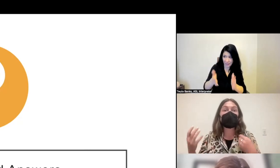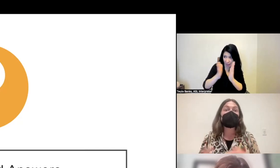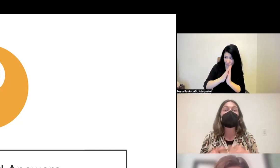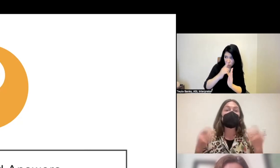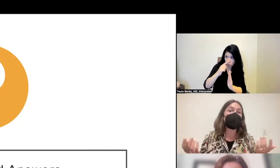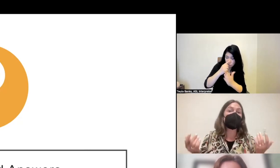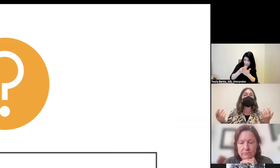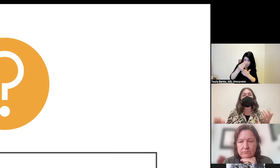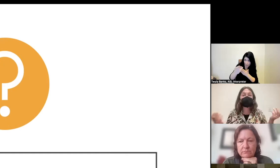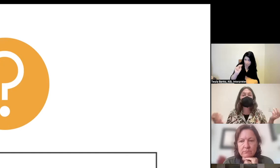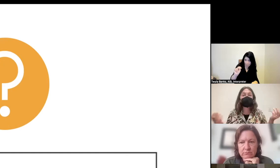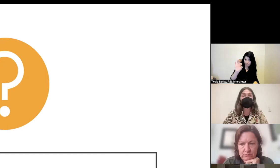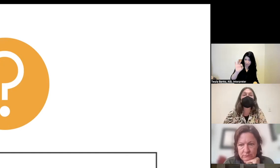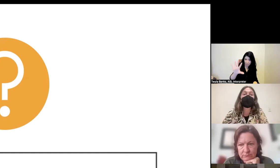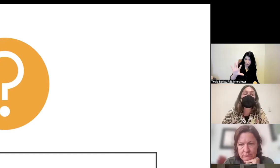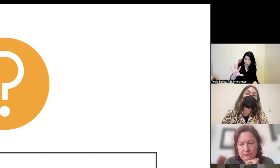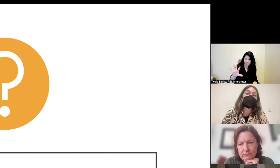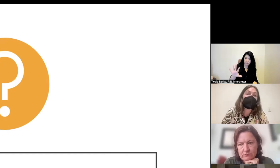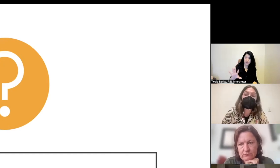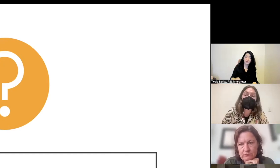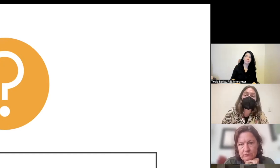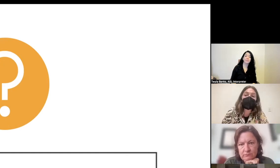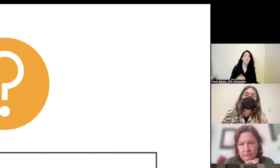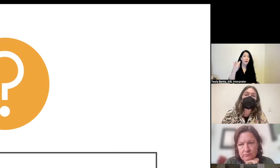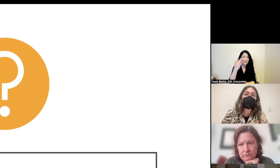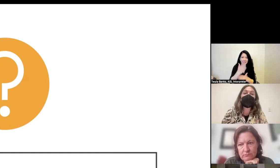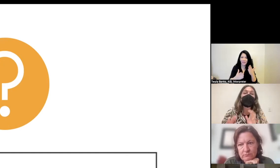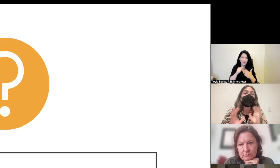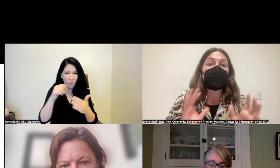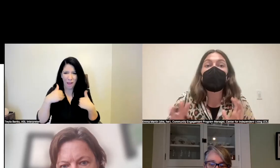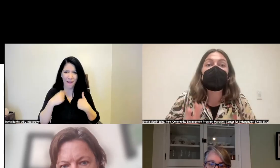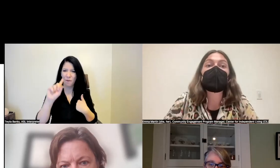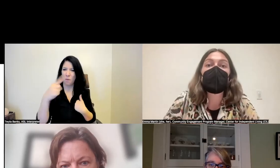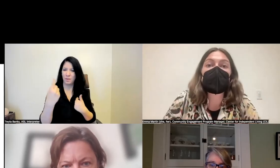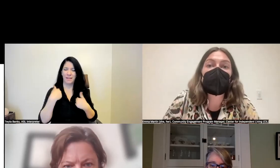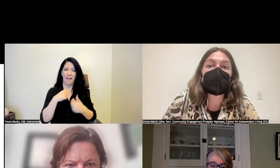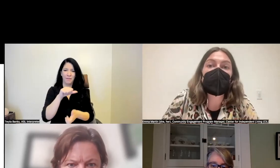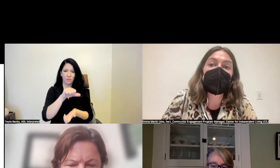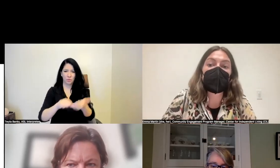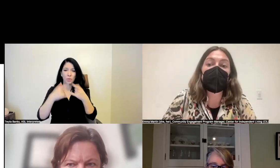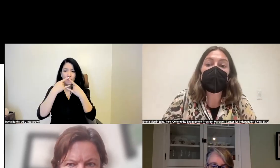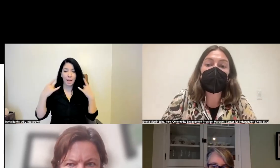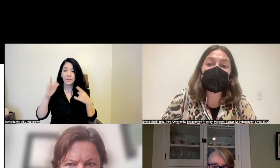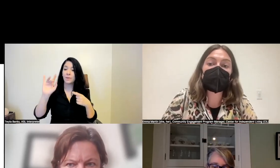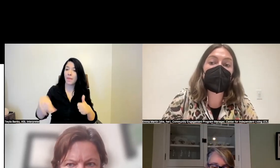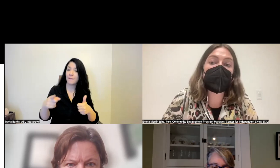them. Some healthcare facilities don't have those. That is the first question. I'm happy to repeat,